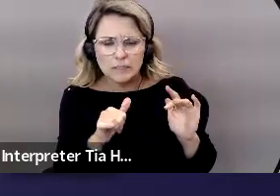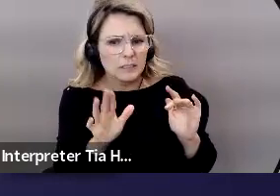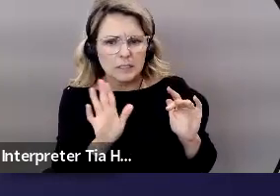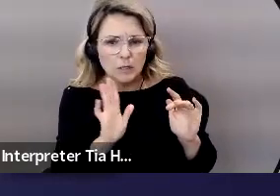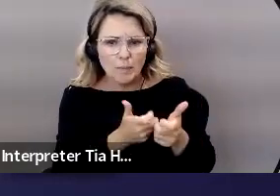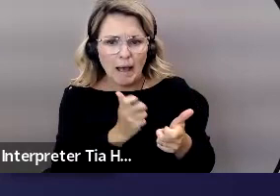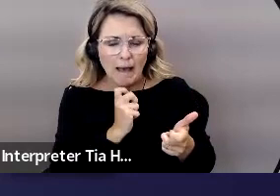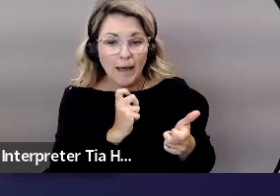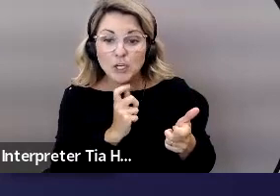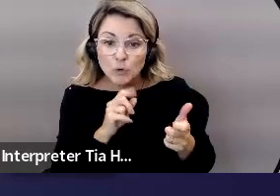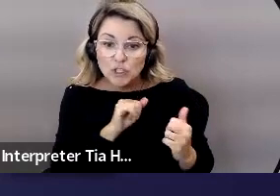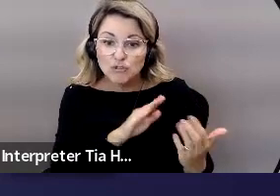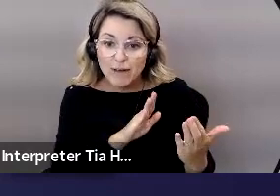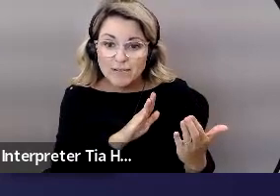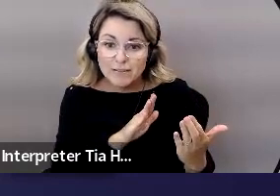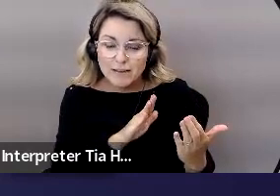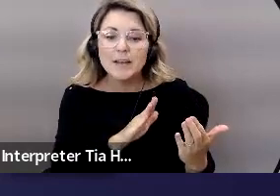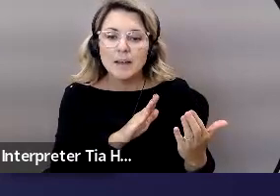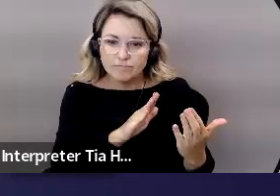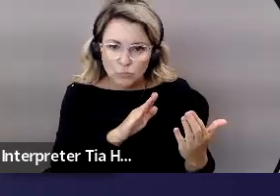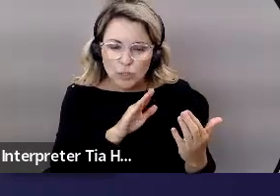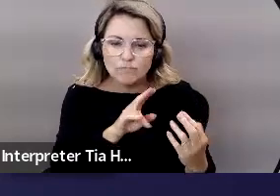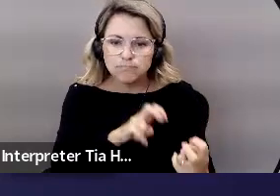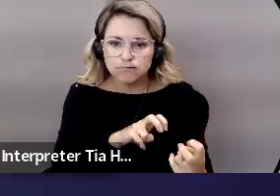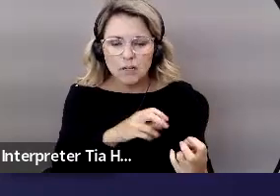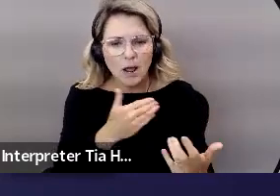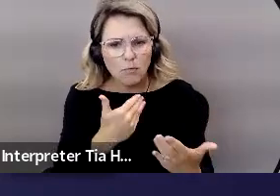things that we can address and tweak to make sure that we can, kind of, catch up on these